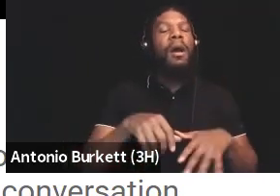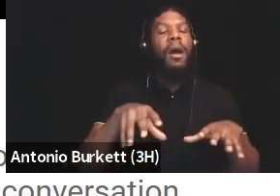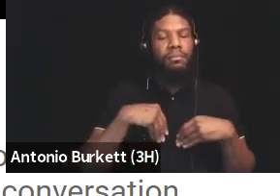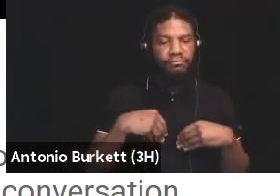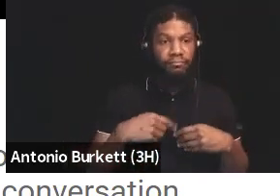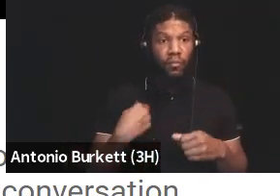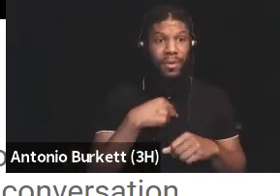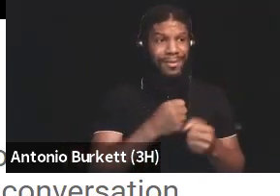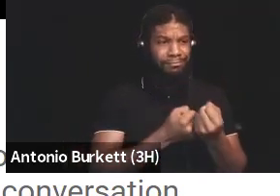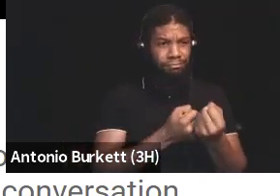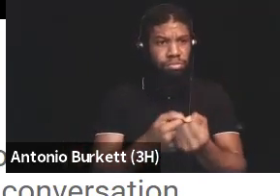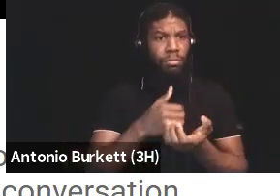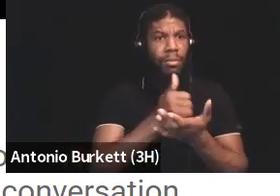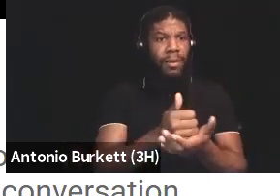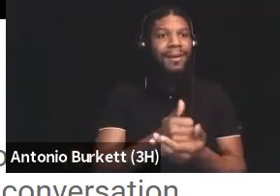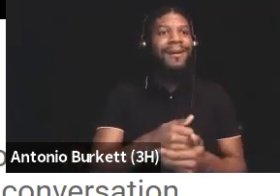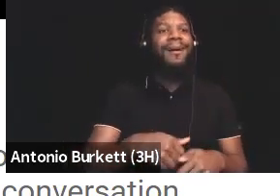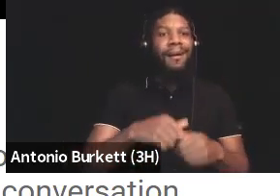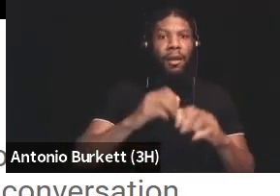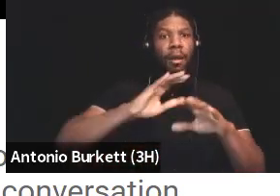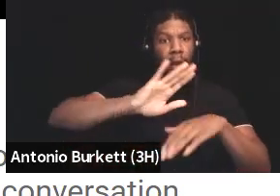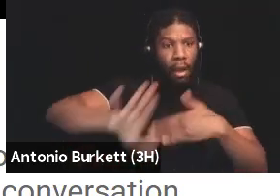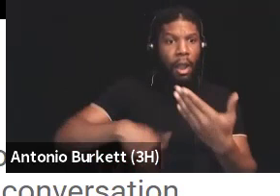of us are, especially the students. [Ruth]